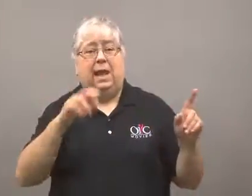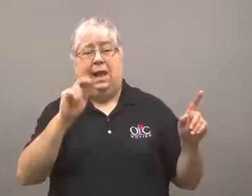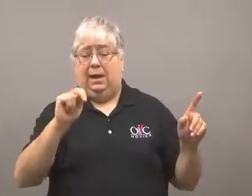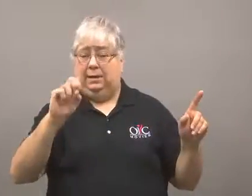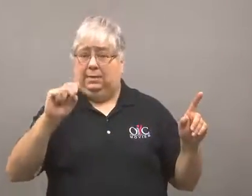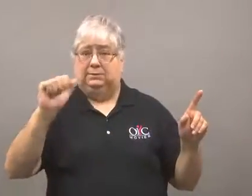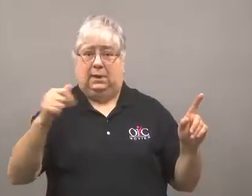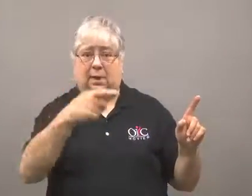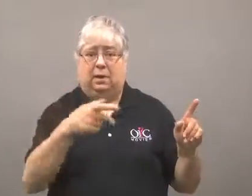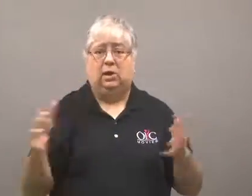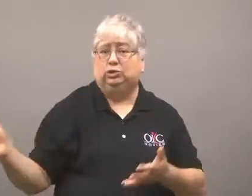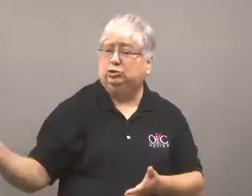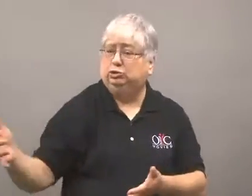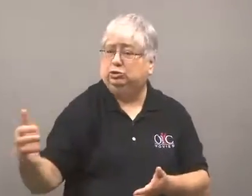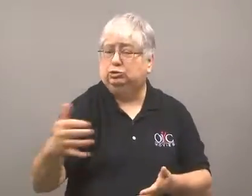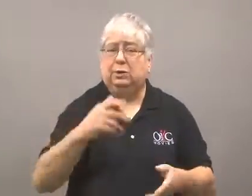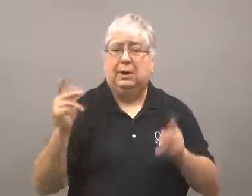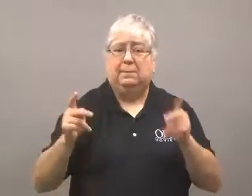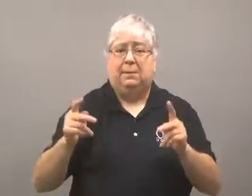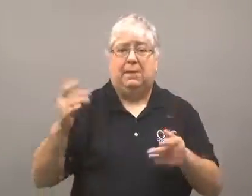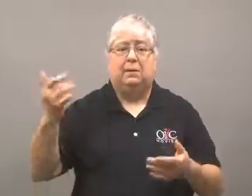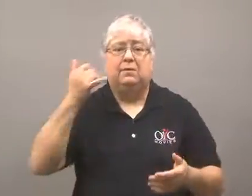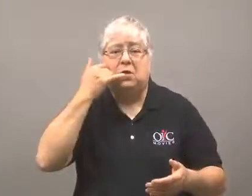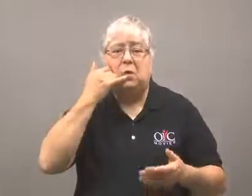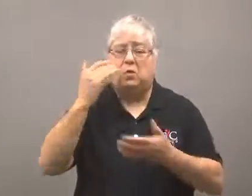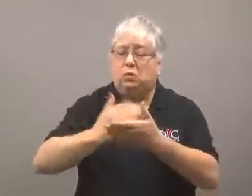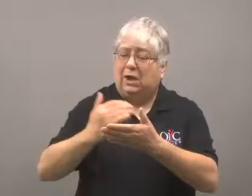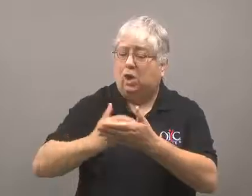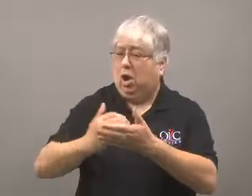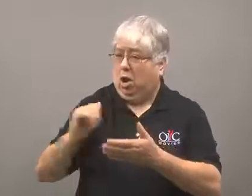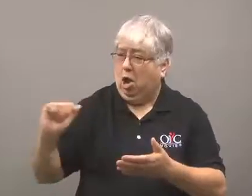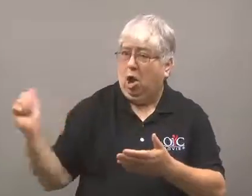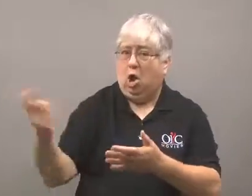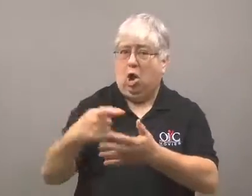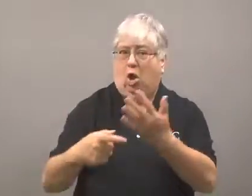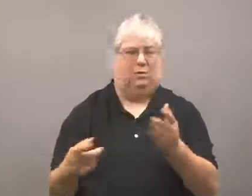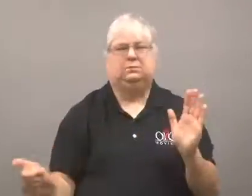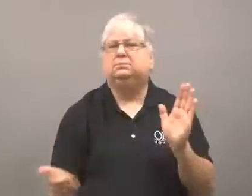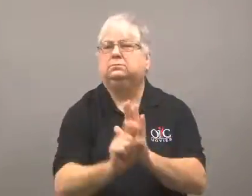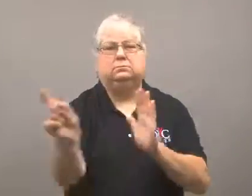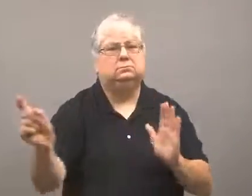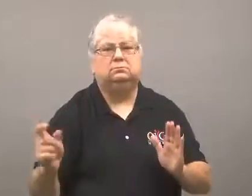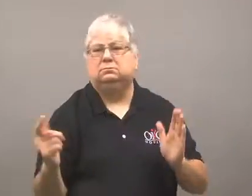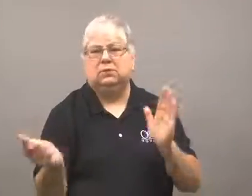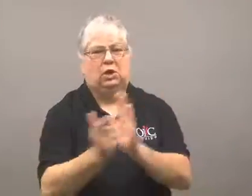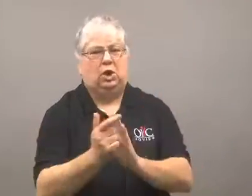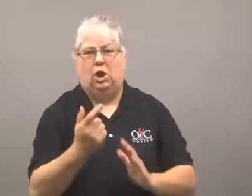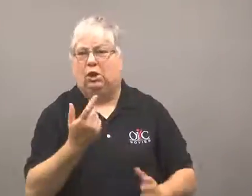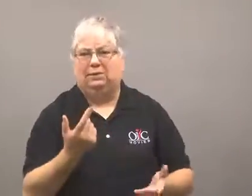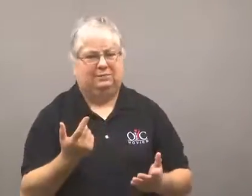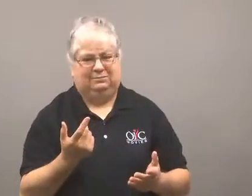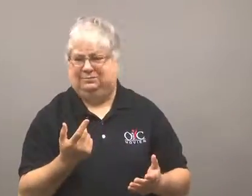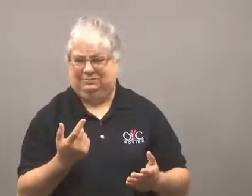it said the bulk collection of phone records by NSA was illegal.